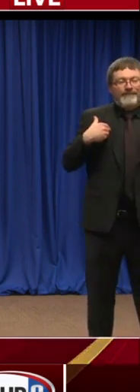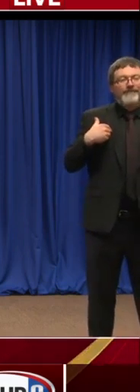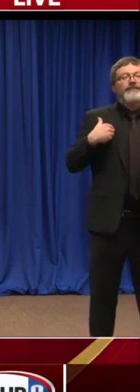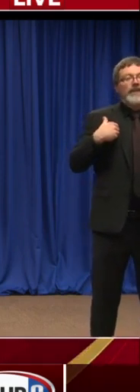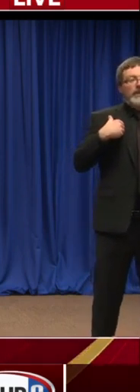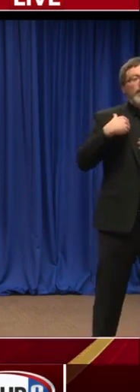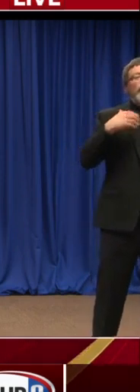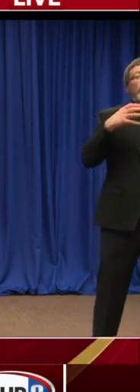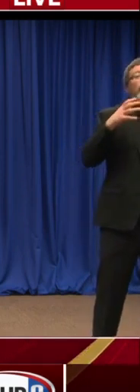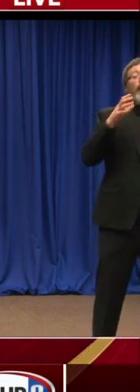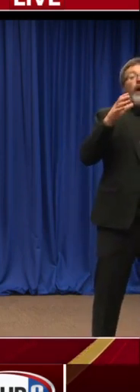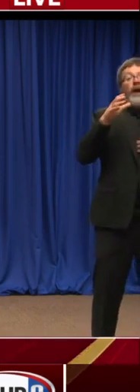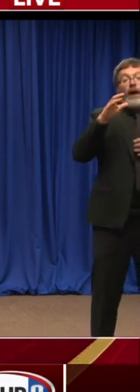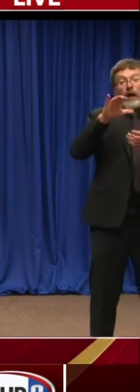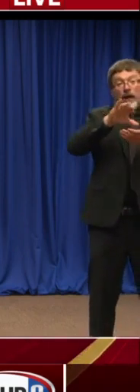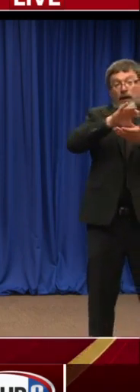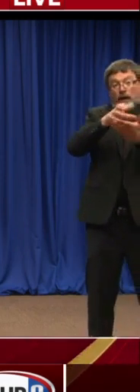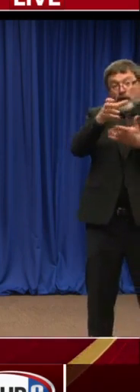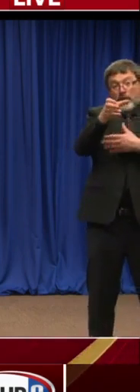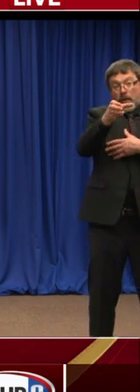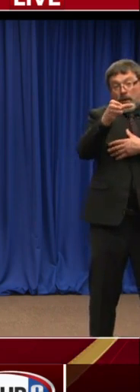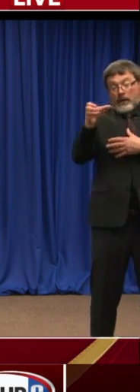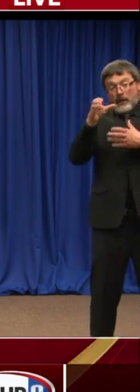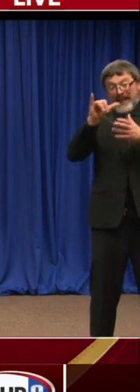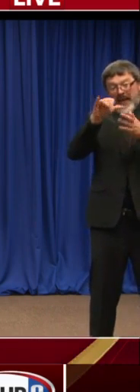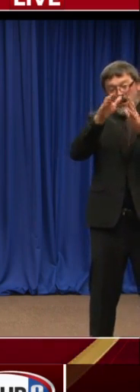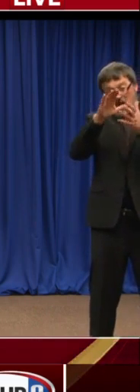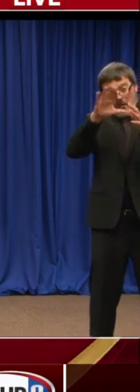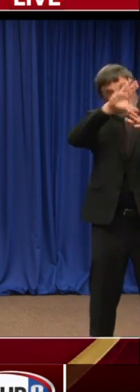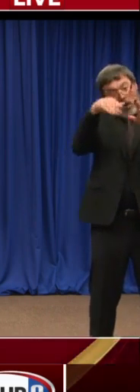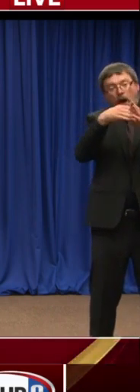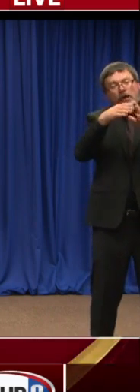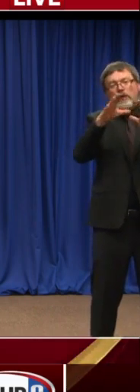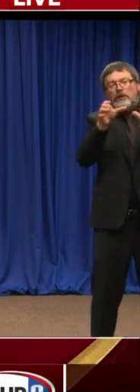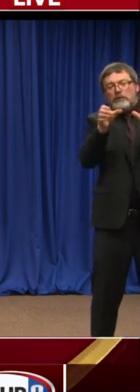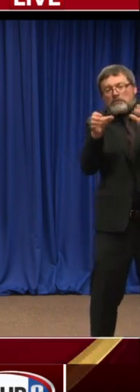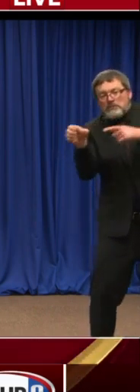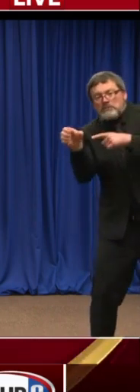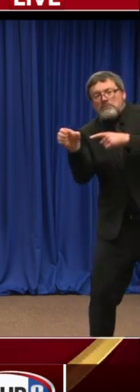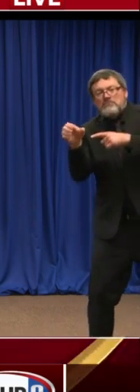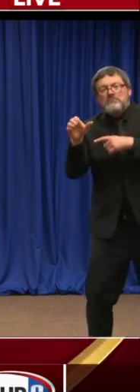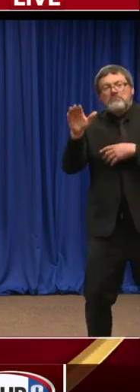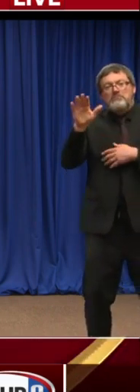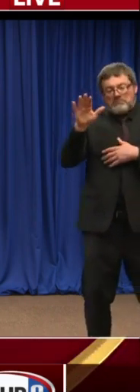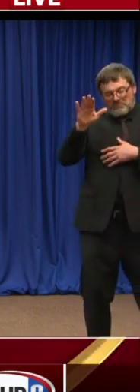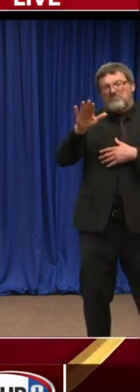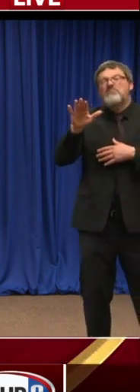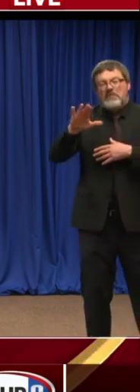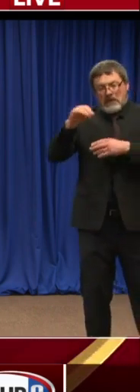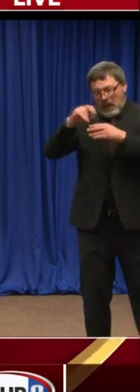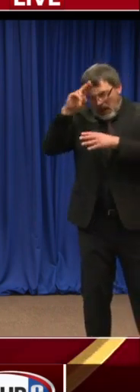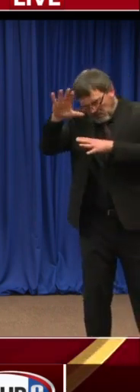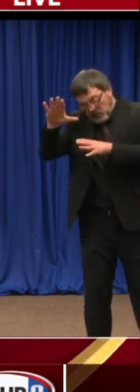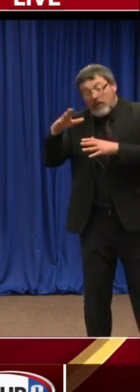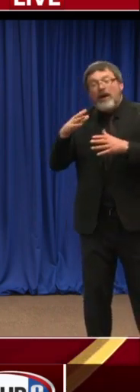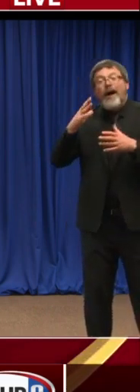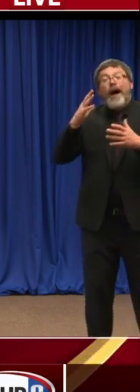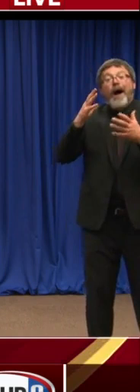HOSPITALIZATION. THAT’S AN INCREASE OF NINE INDIVIDUALS FROM WHAT WE YESTERDAY AND SADLY 21 PEOPLE.